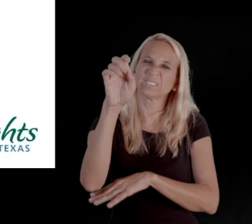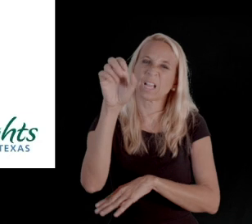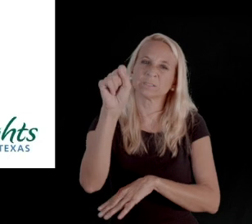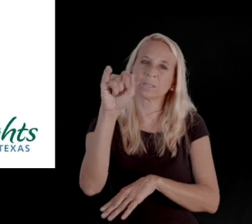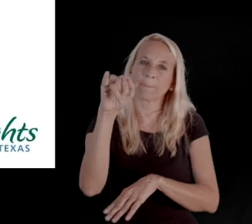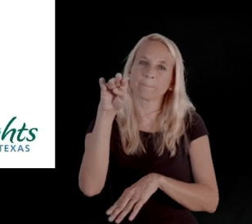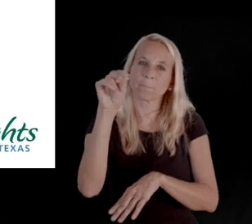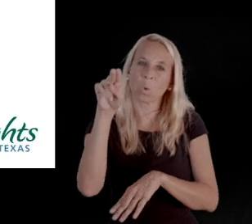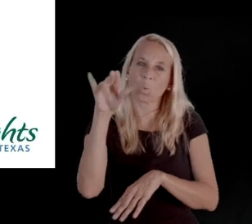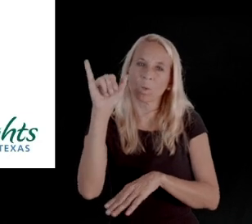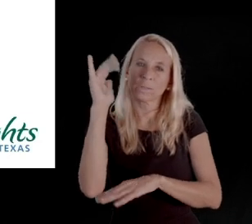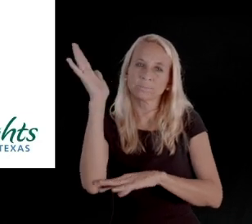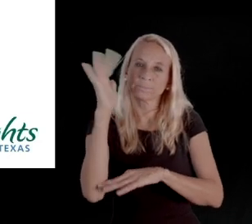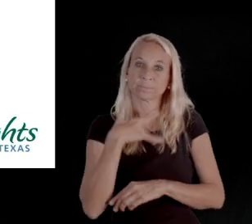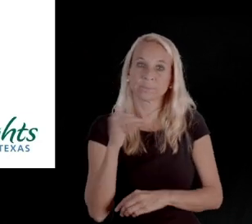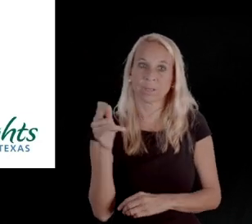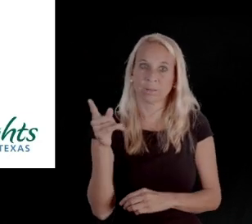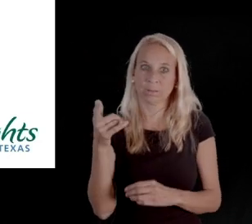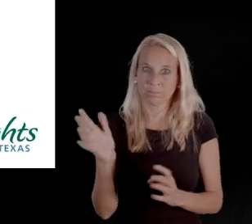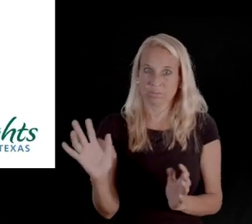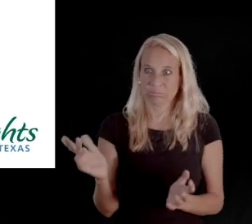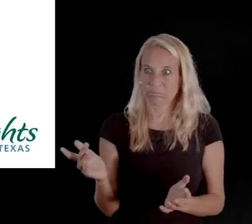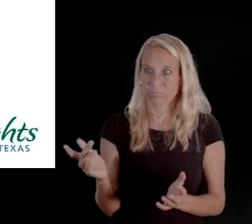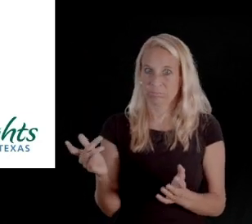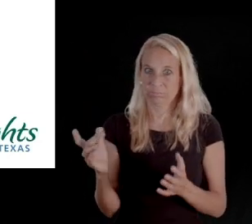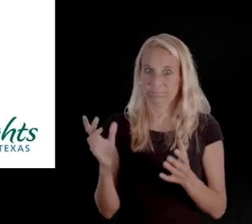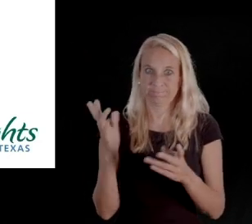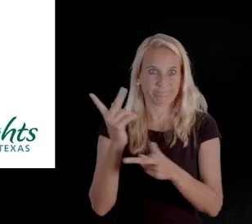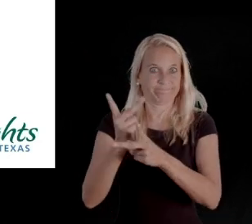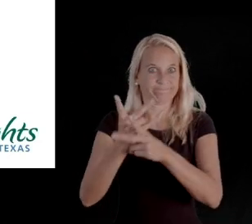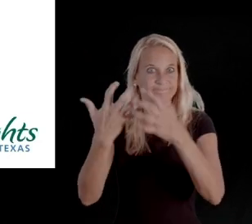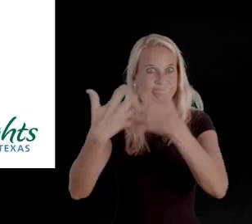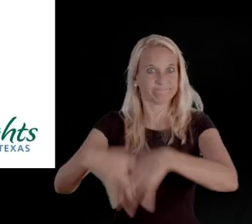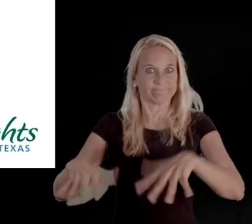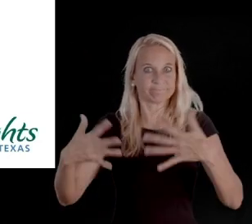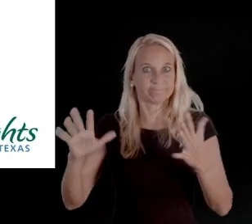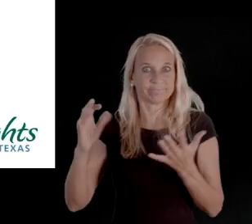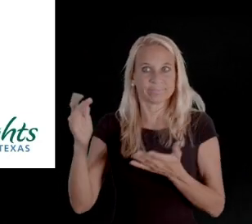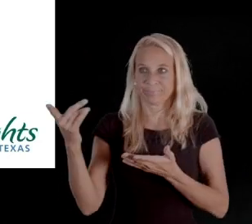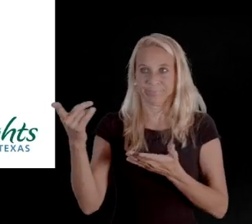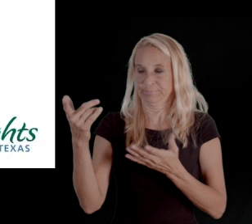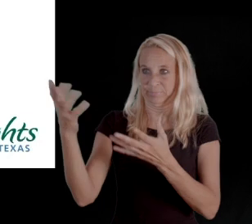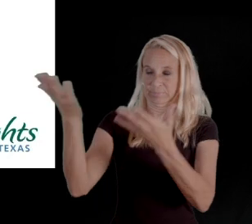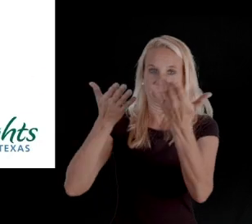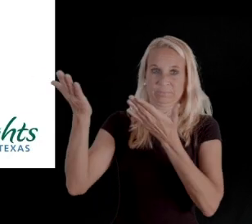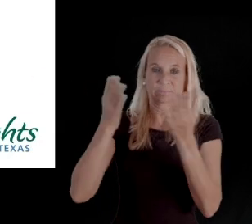So we always feel like they take care of this or they do this action of bringing more people